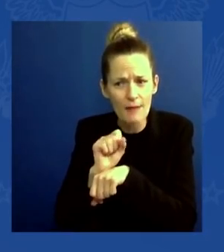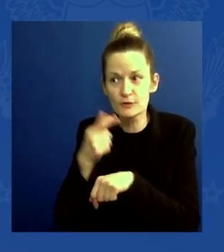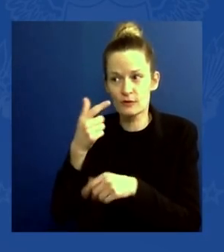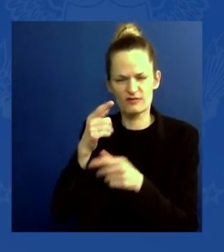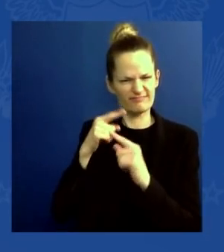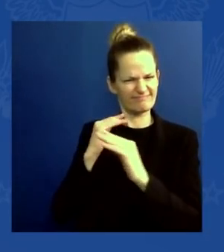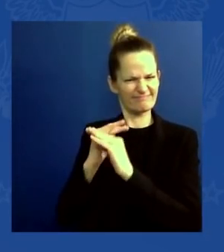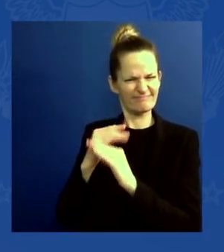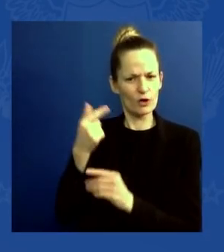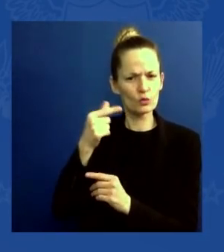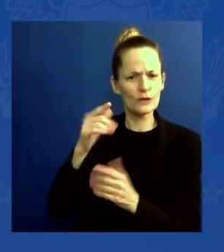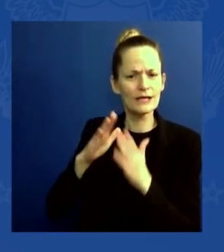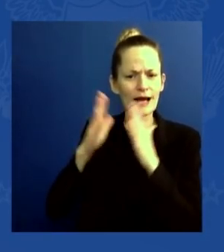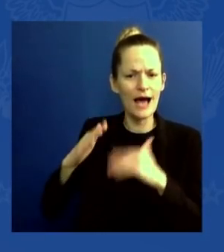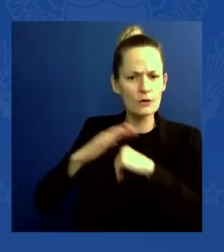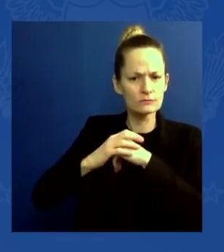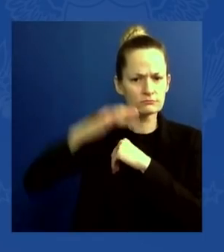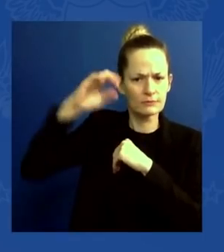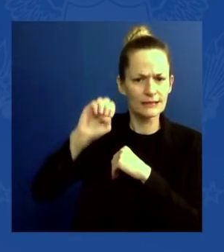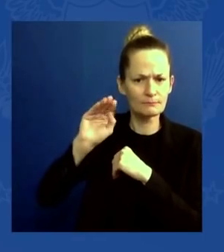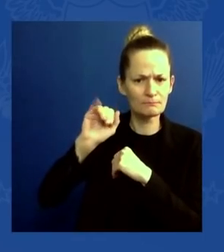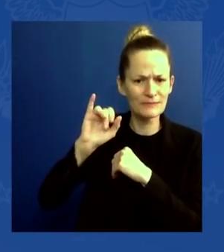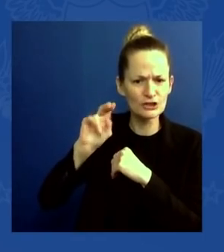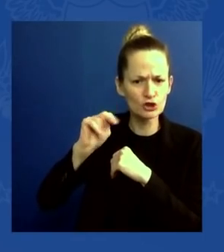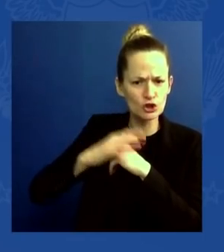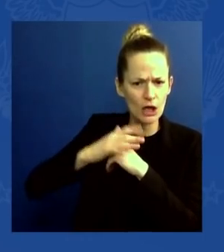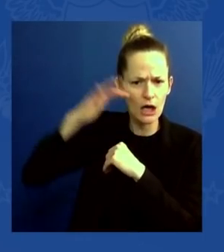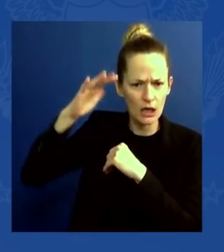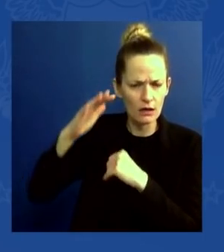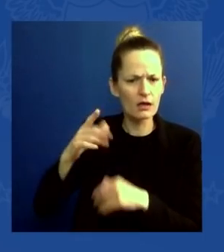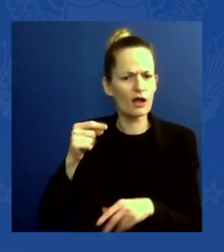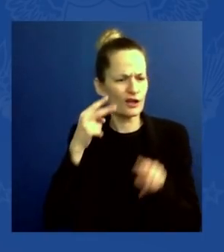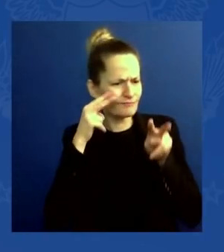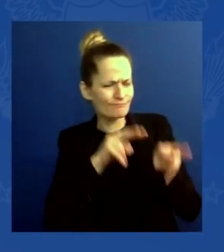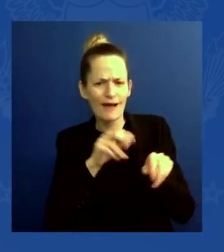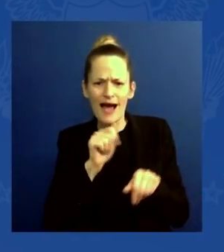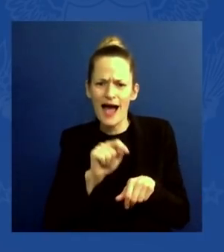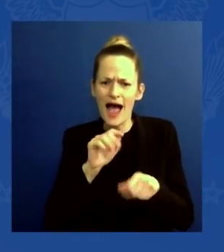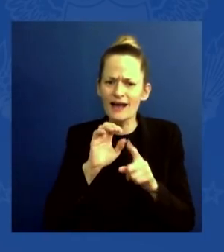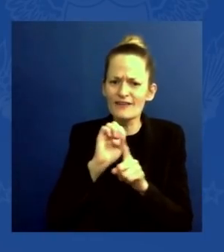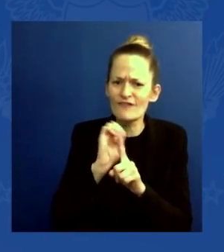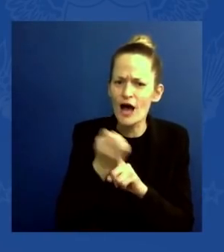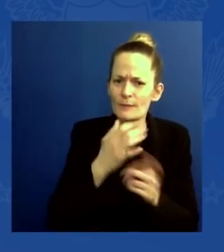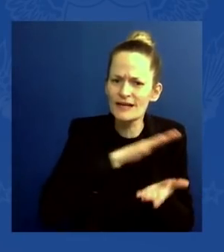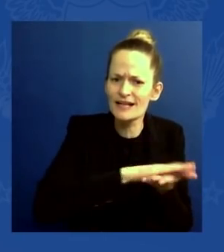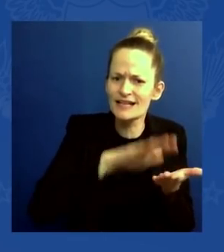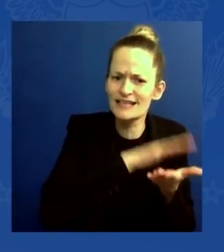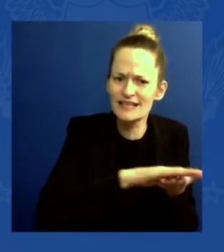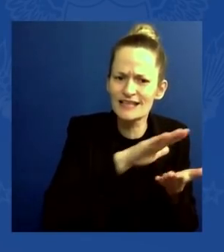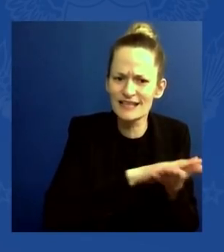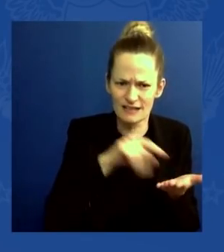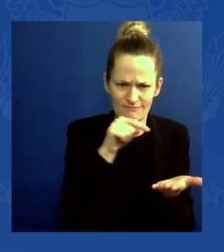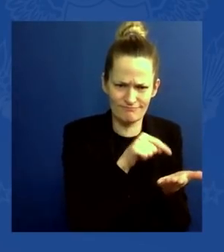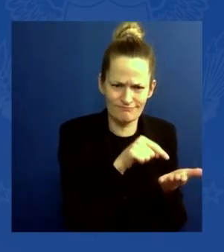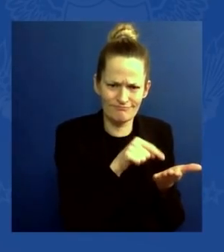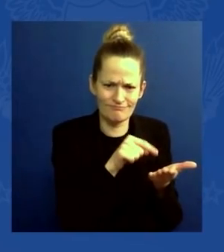It builds up our resil- -- our resilience against superstorms and droughts and wildfires, hurricanes. You know, you've heard me say it --